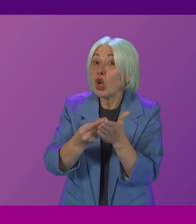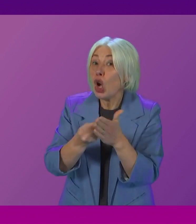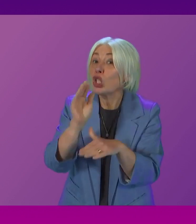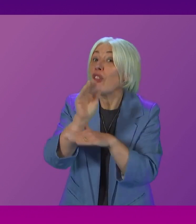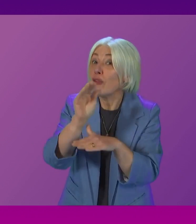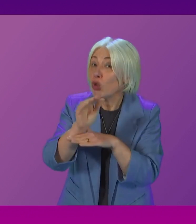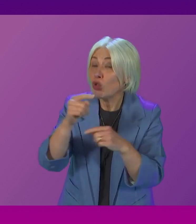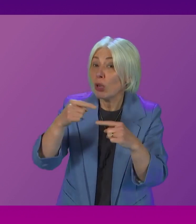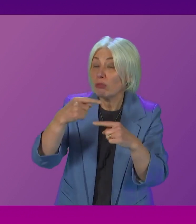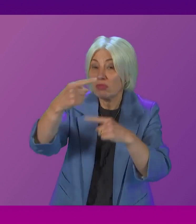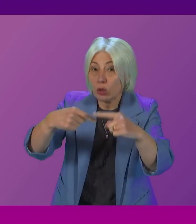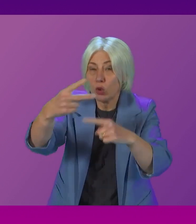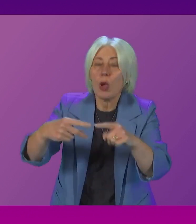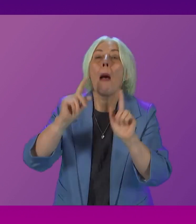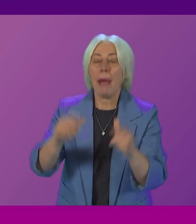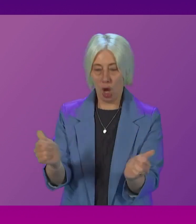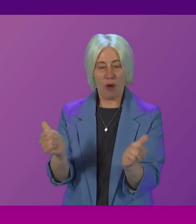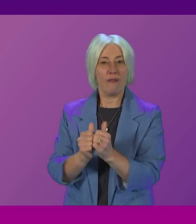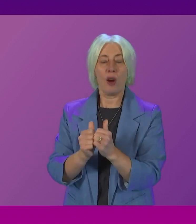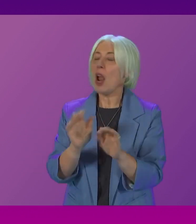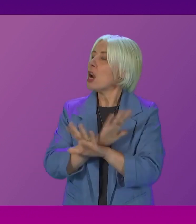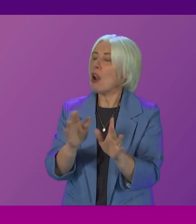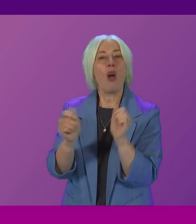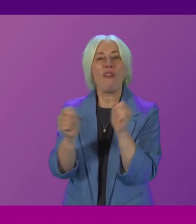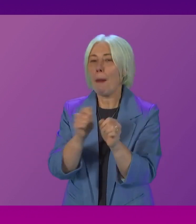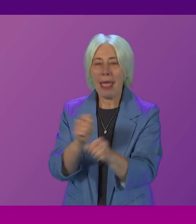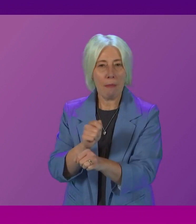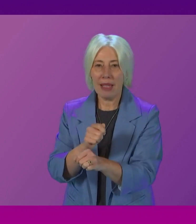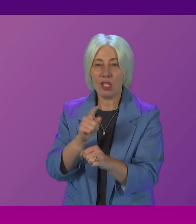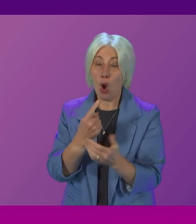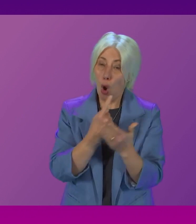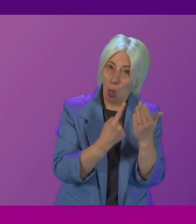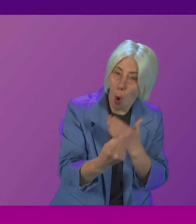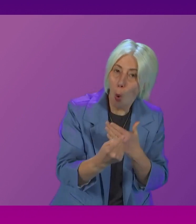years, but I can confirm that none of those amendments, either on their own or cumulatively,